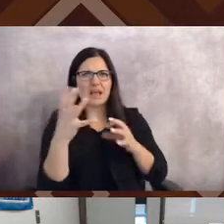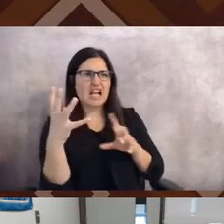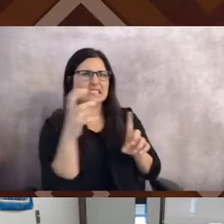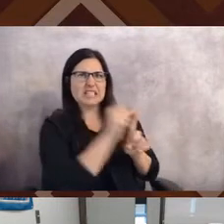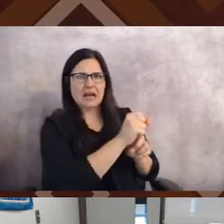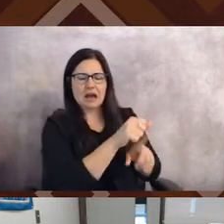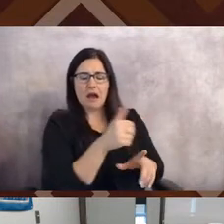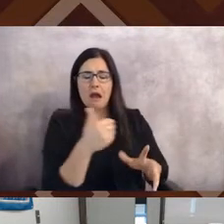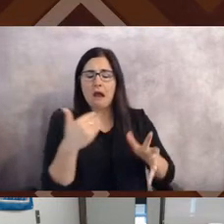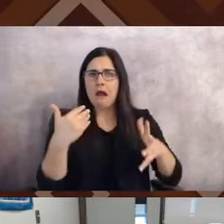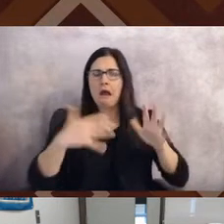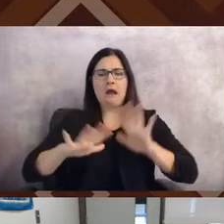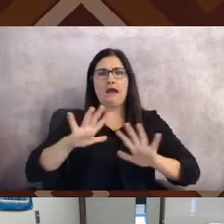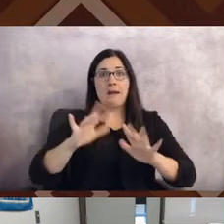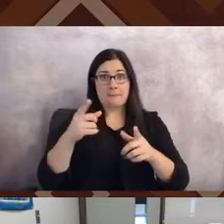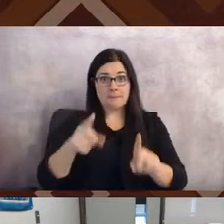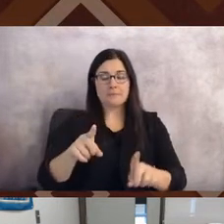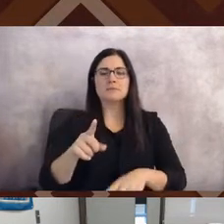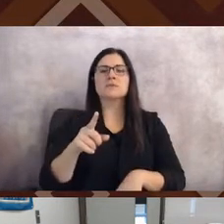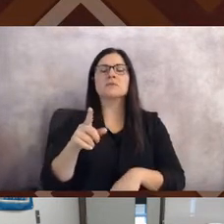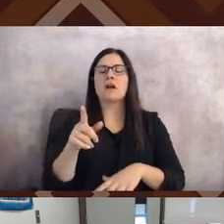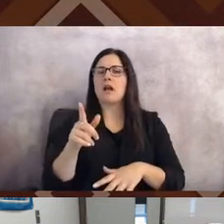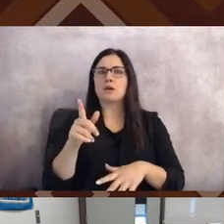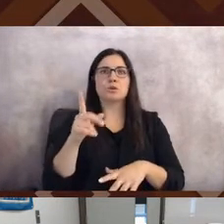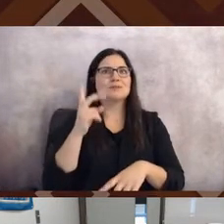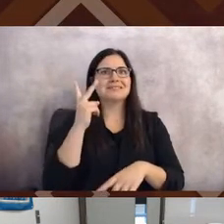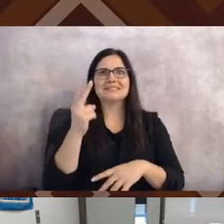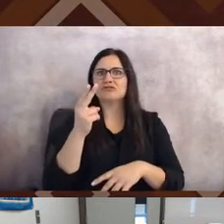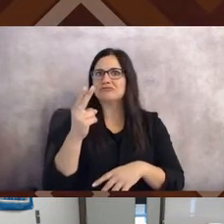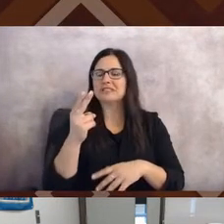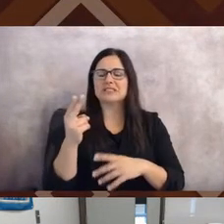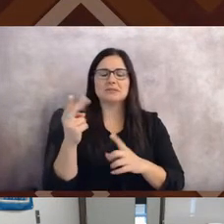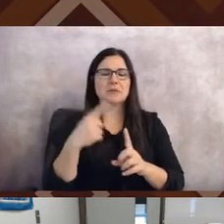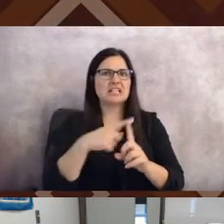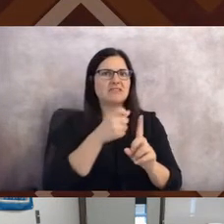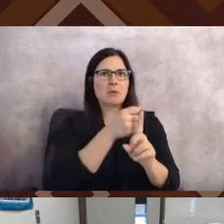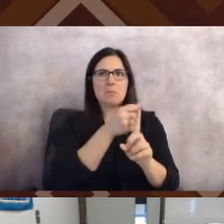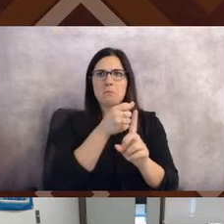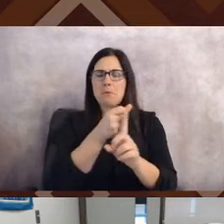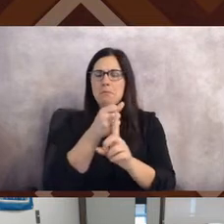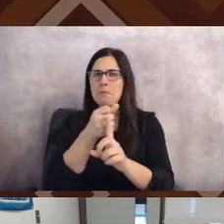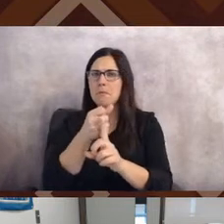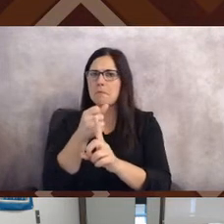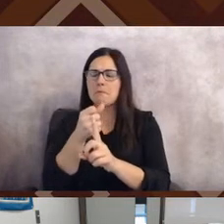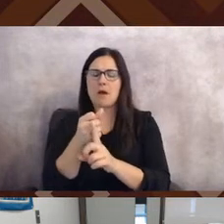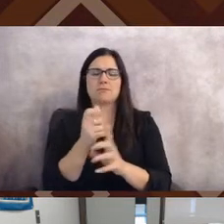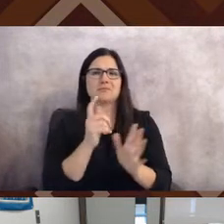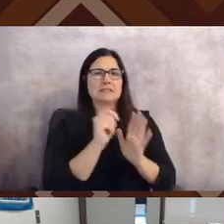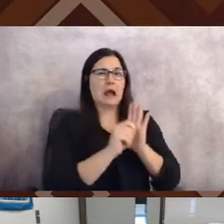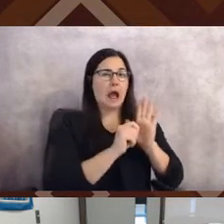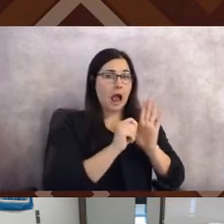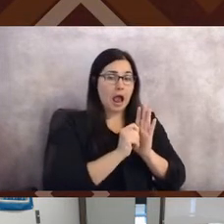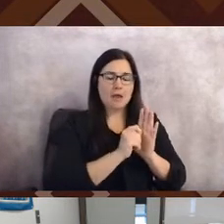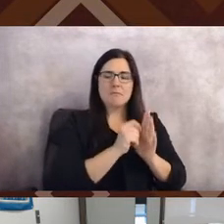But but as you move through a time, you see all these all these different periods and all these different examples of